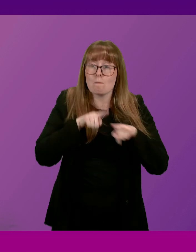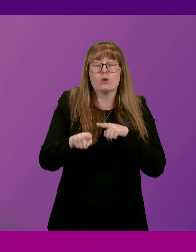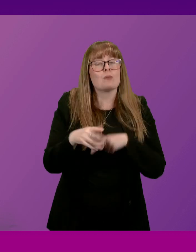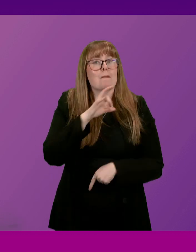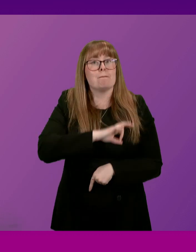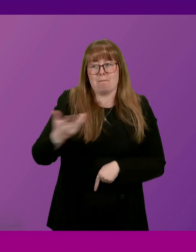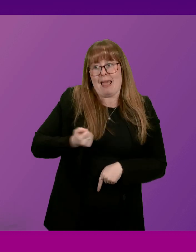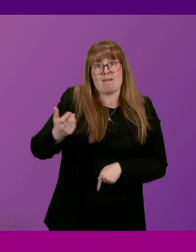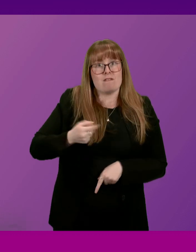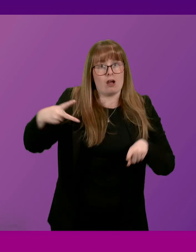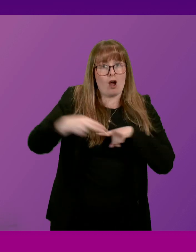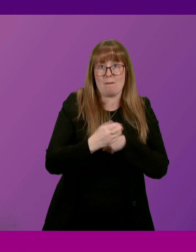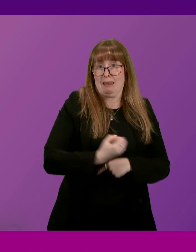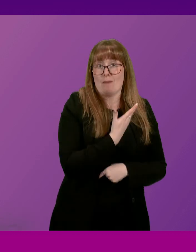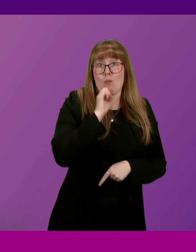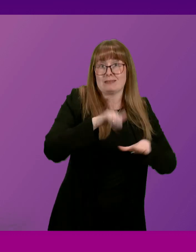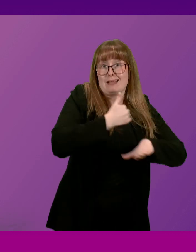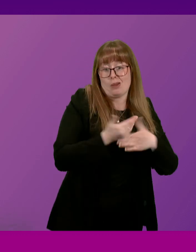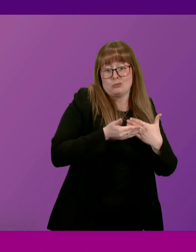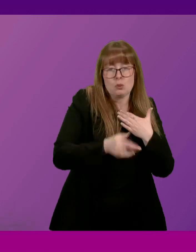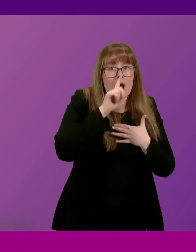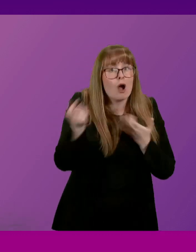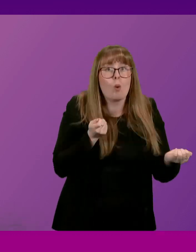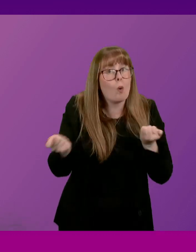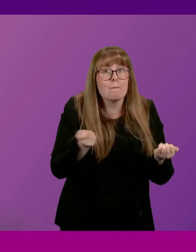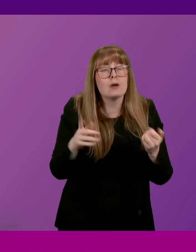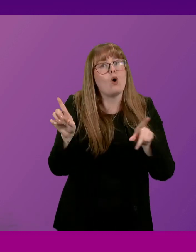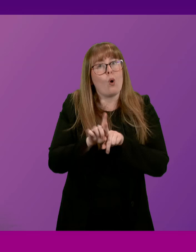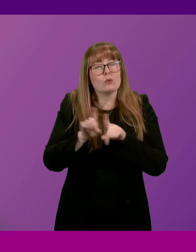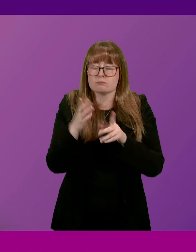that Labour has in store for them. Is it not also becoming increasingly clear that